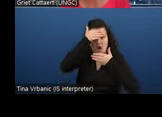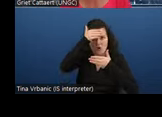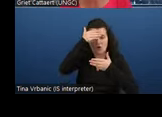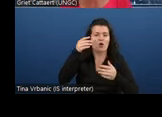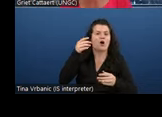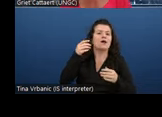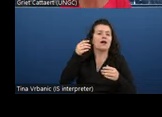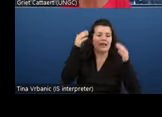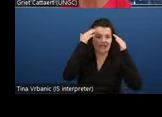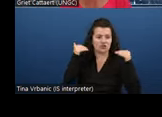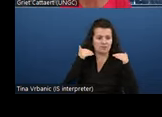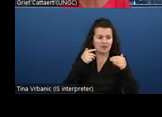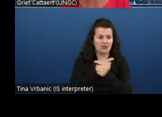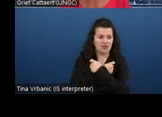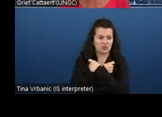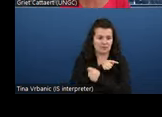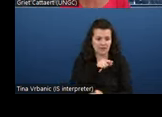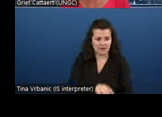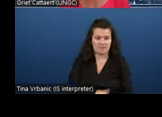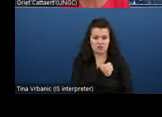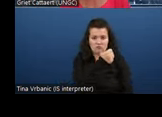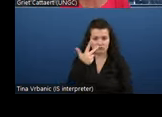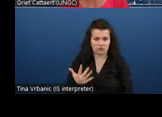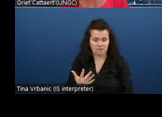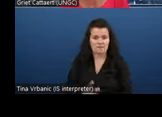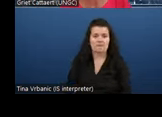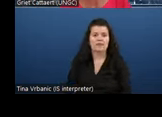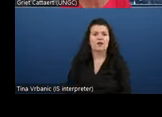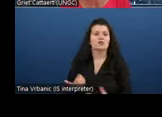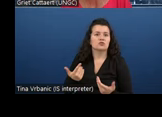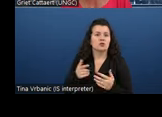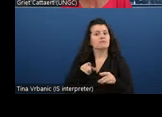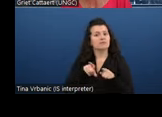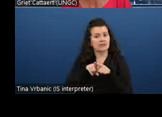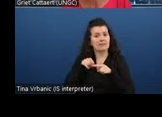work directly with the companies in these in the region in the country level, but we